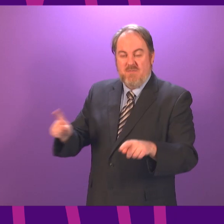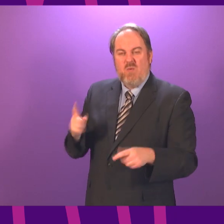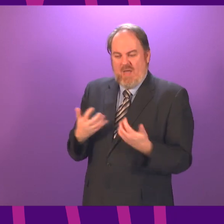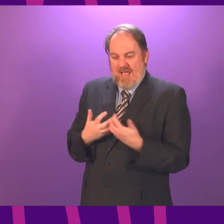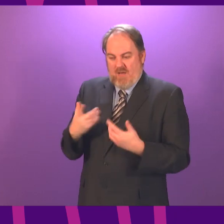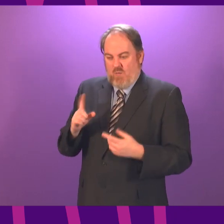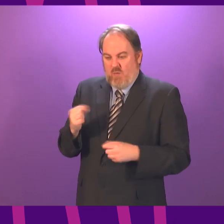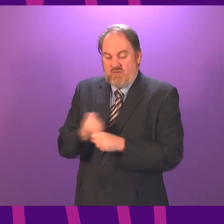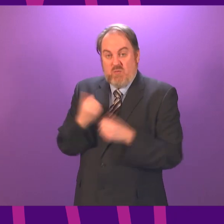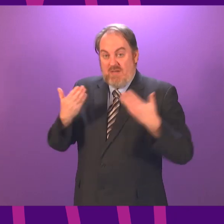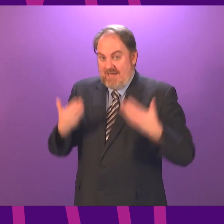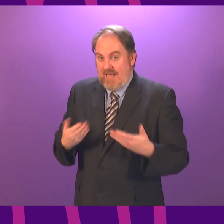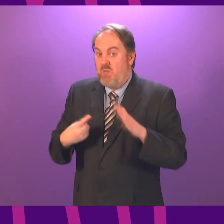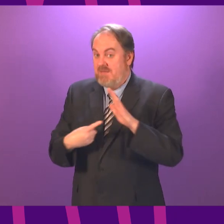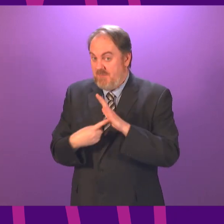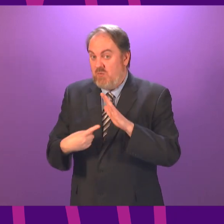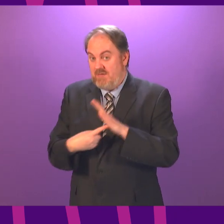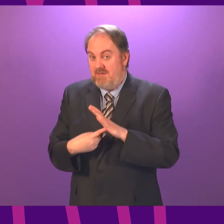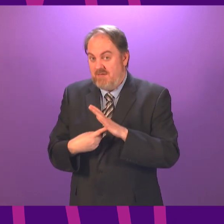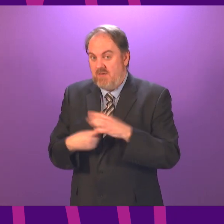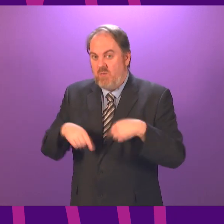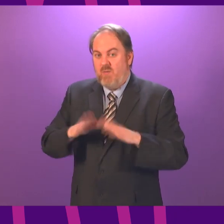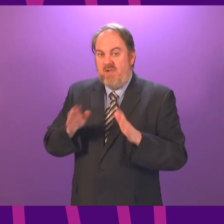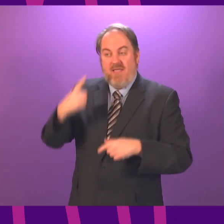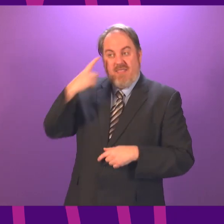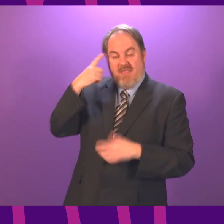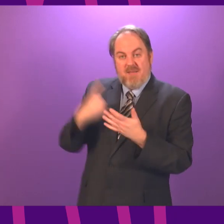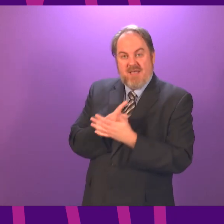The First Minister has repeatedly told us that she will consider any proposals or ideas,